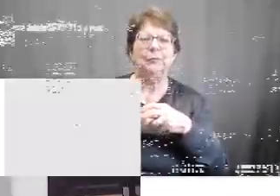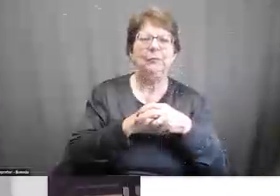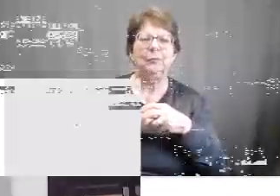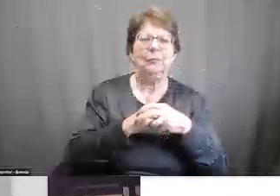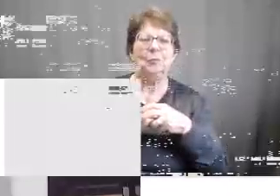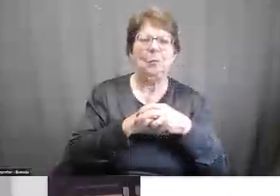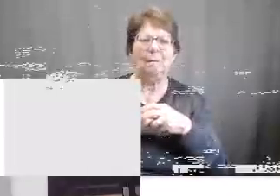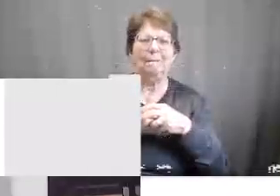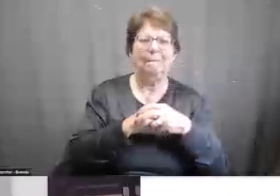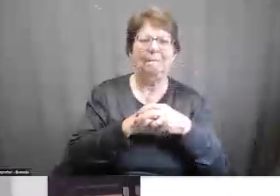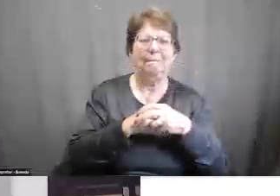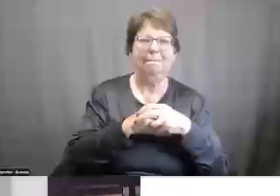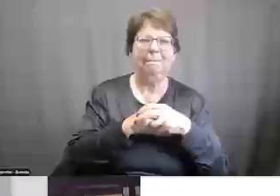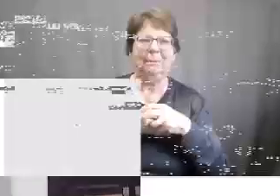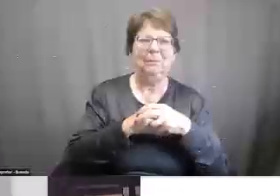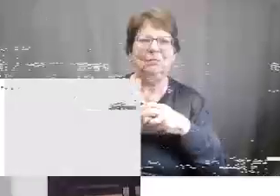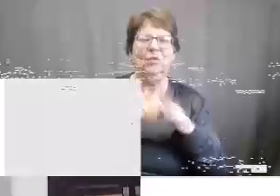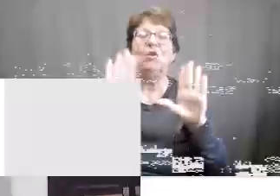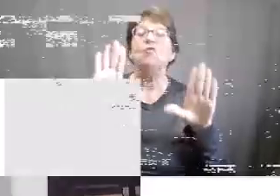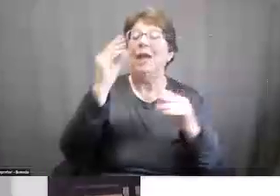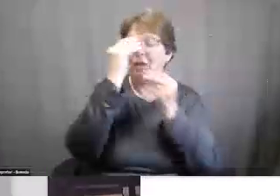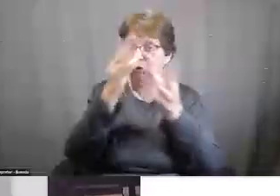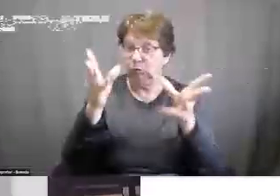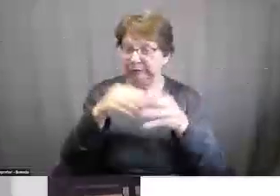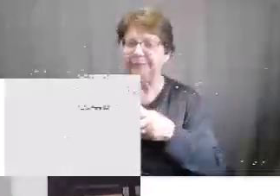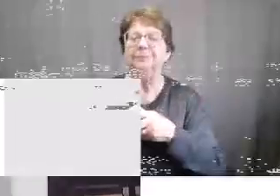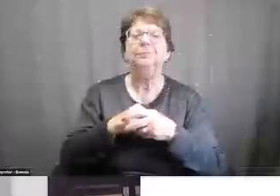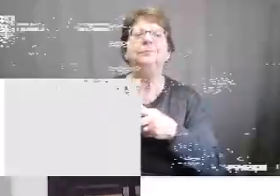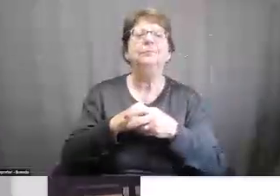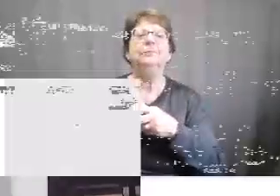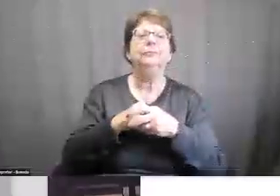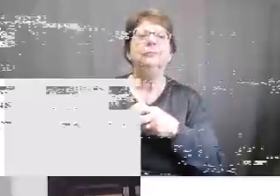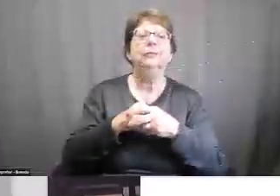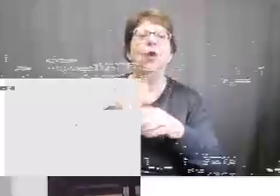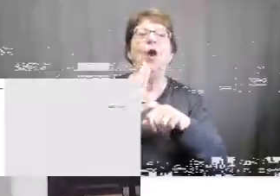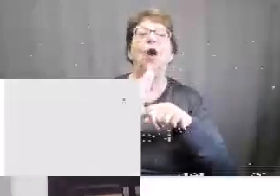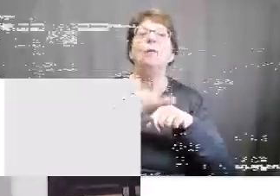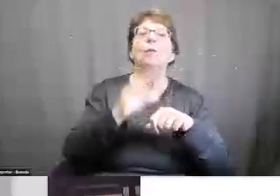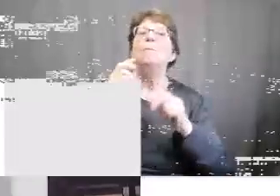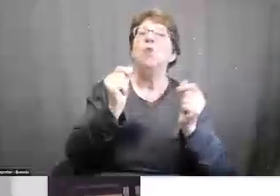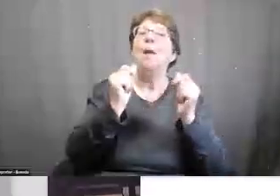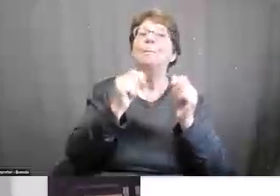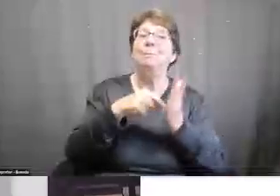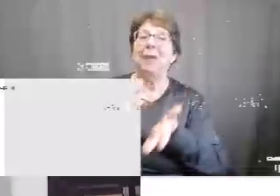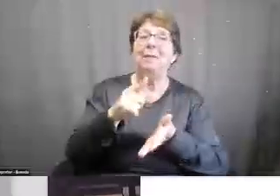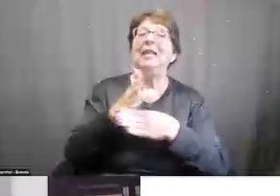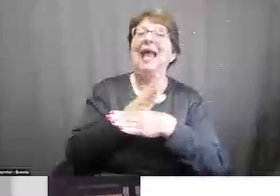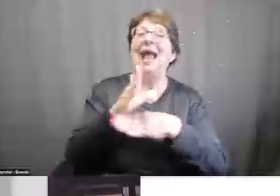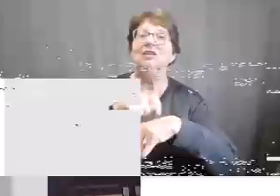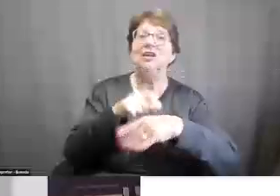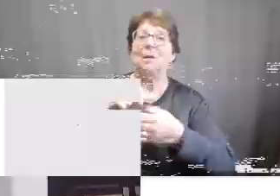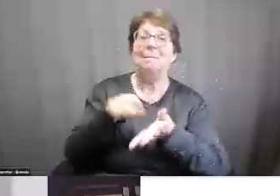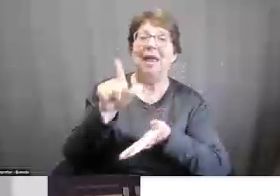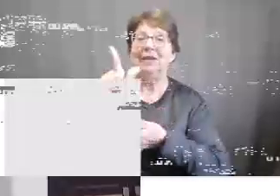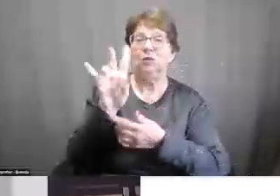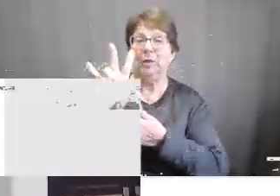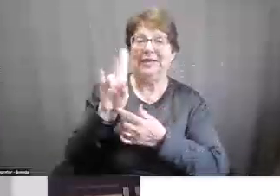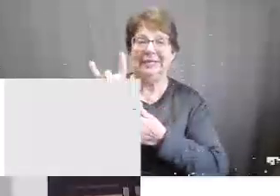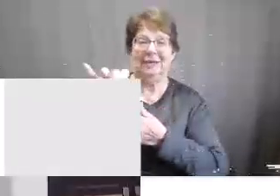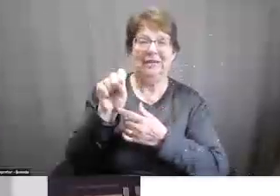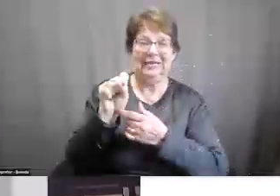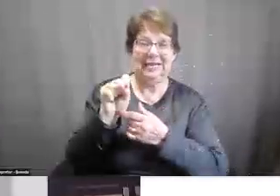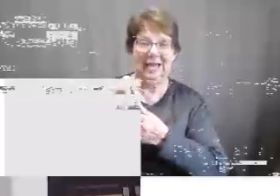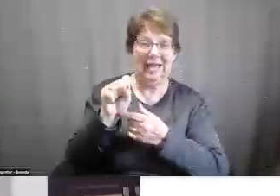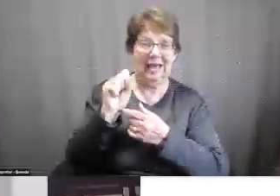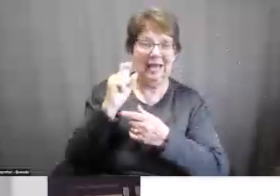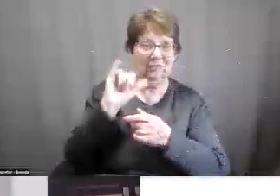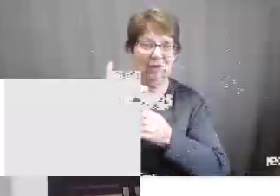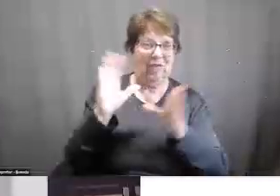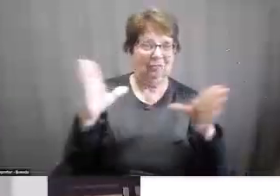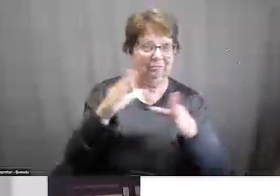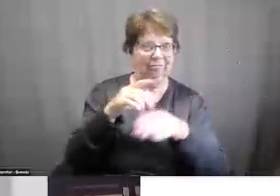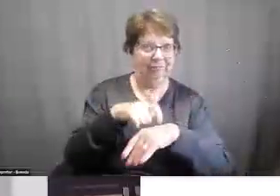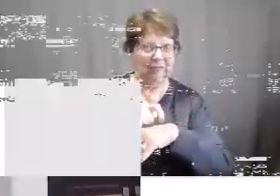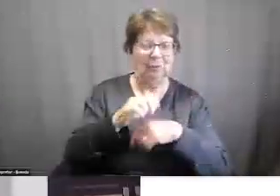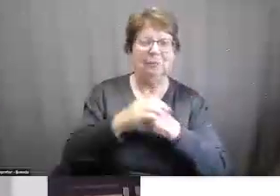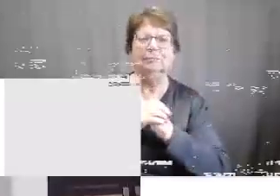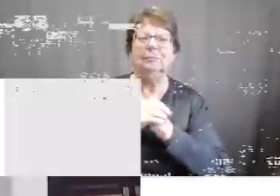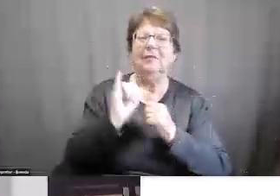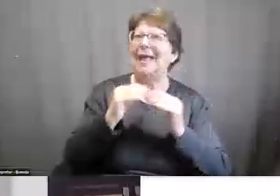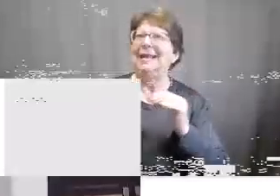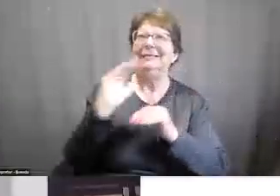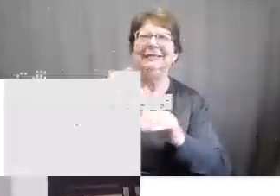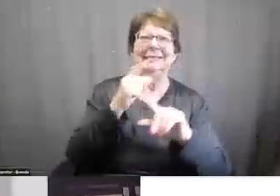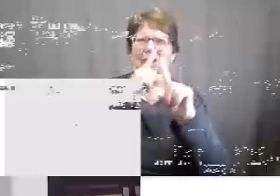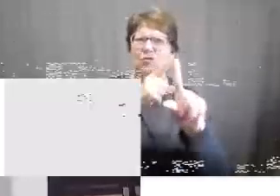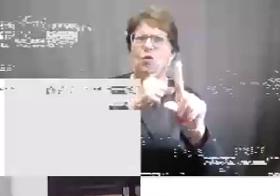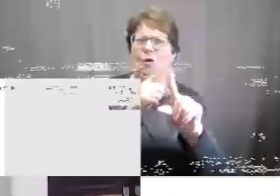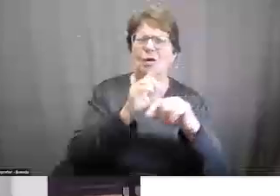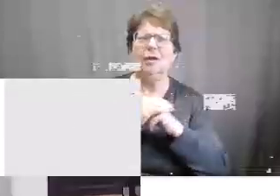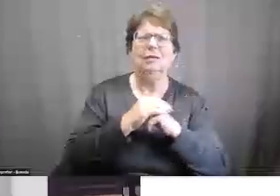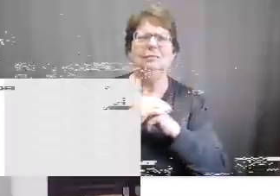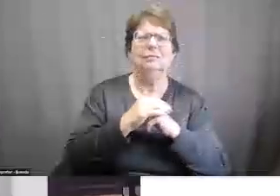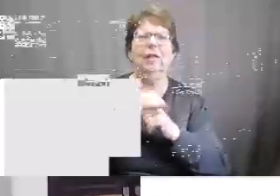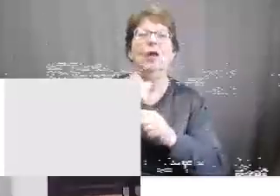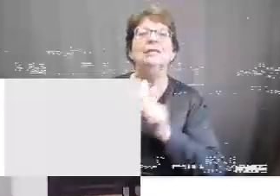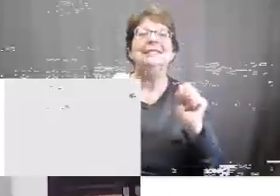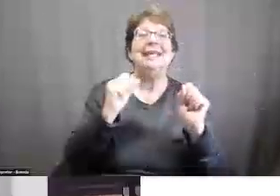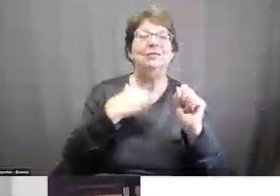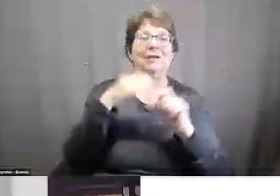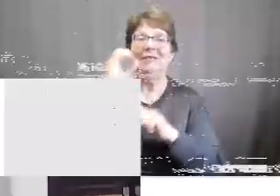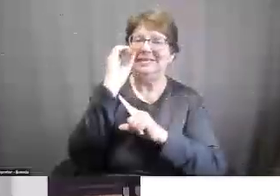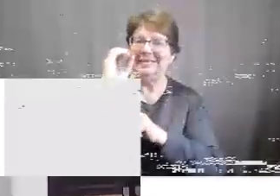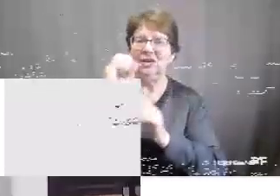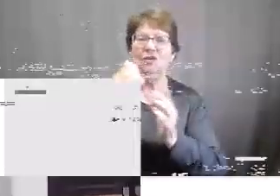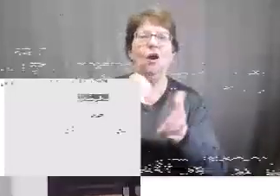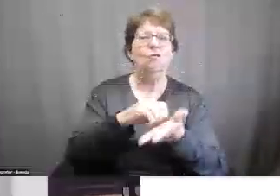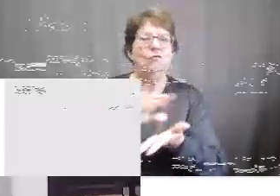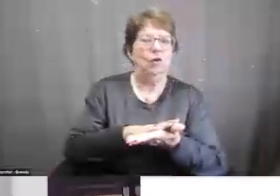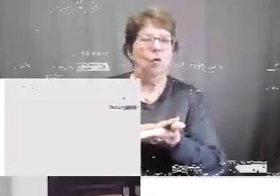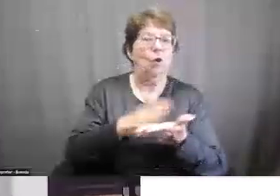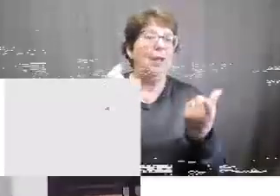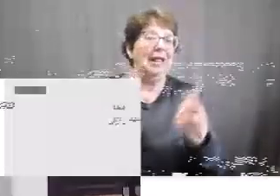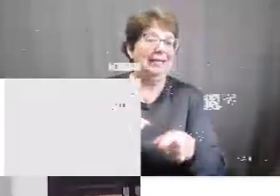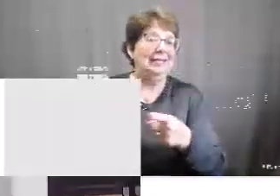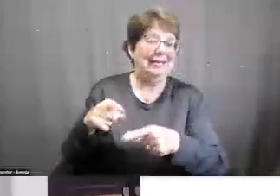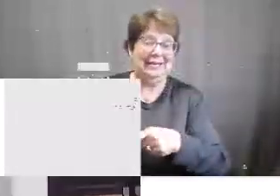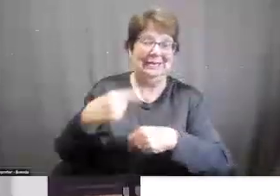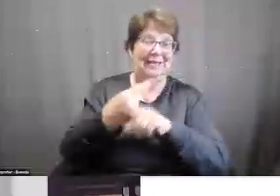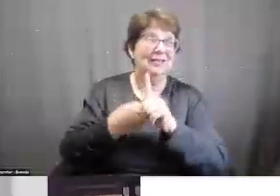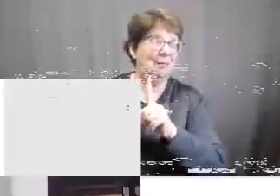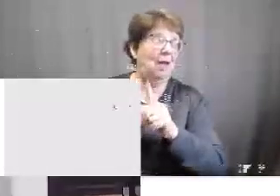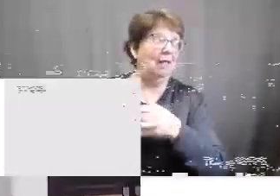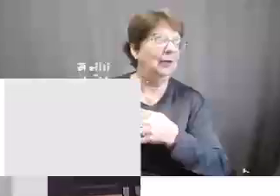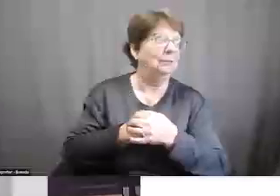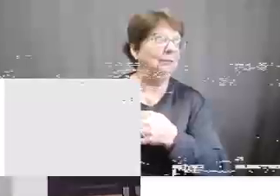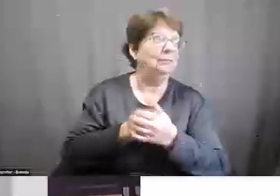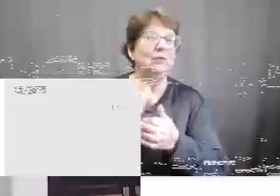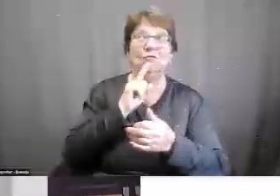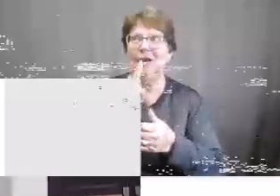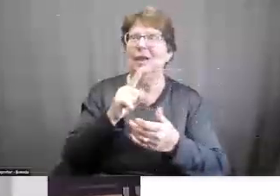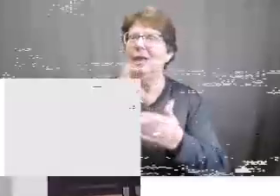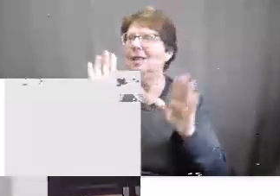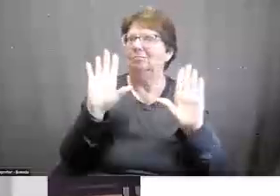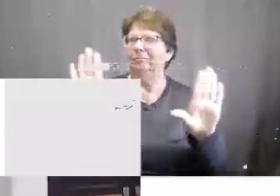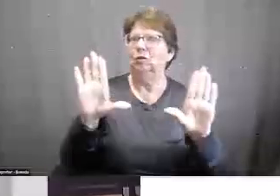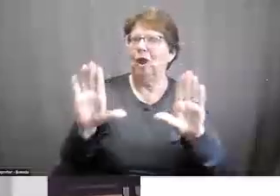Boardroom: Great news to report this month on prompt payment. Our average time of paying is 27 days, for this period, which exceeds our target goal, and on safety, we have zero recordable incidents this month. So, really great performance in both of those areas.